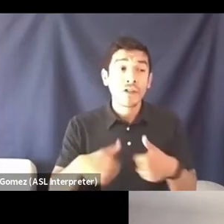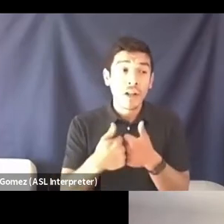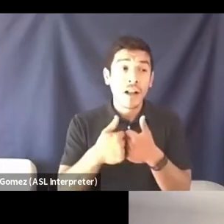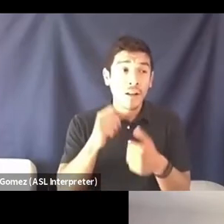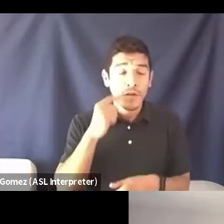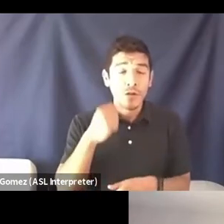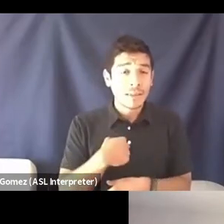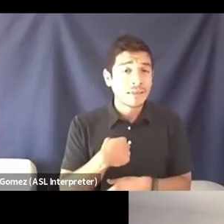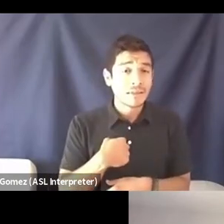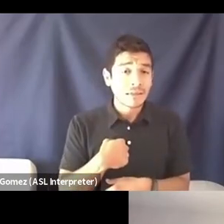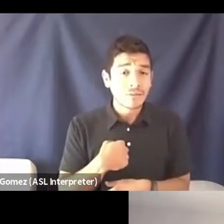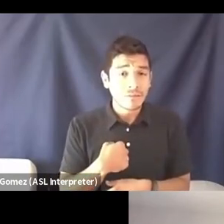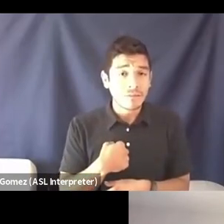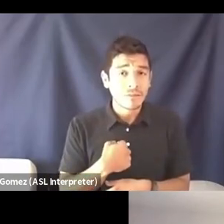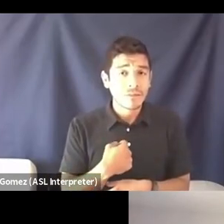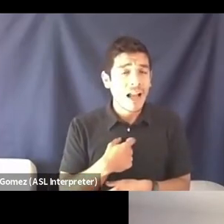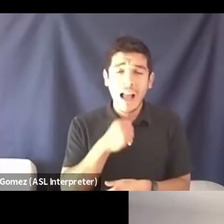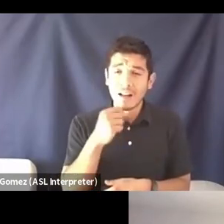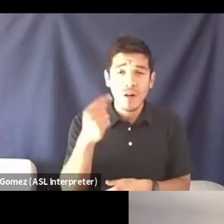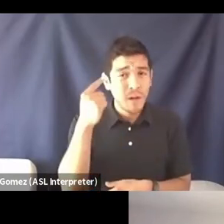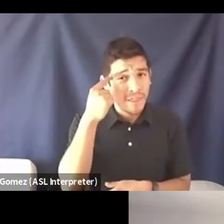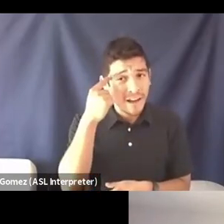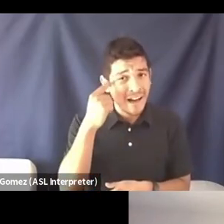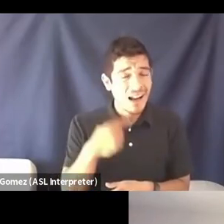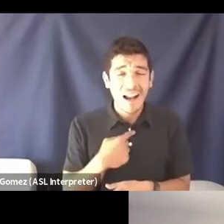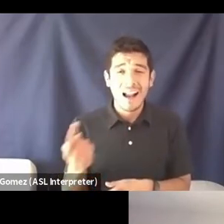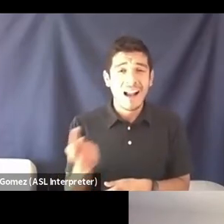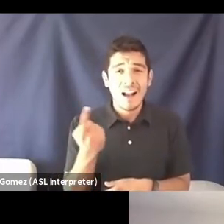And I don't think I ever really separate myself.